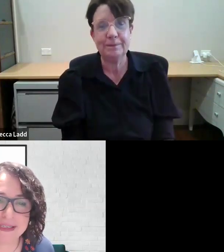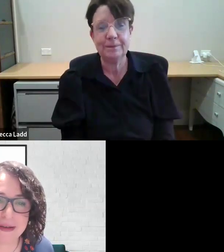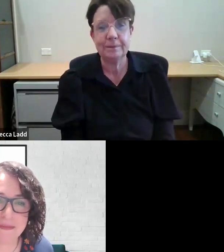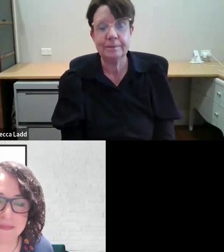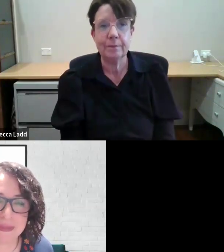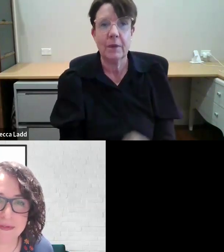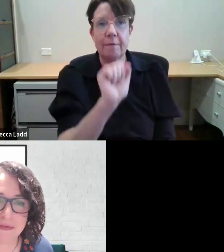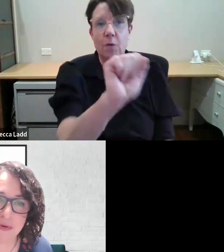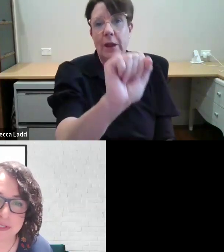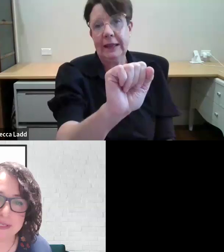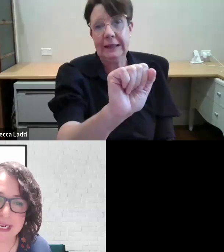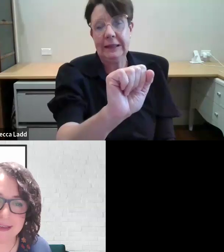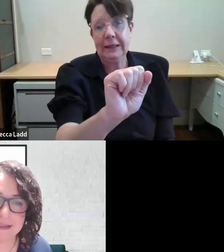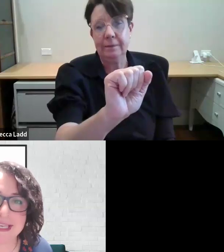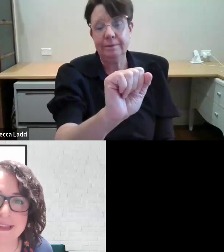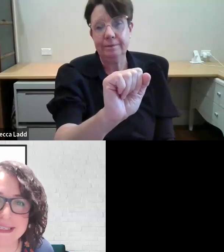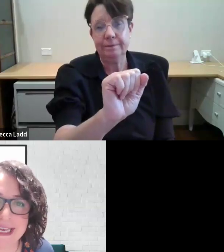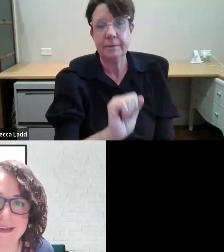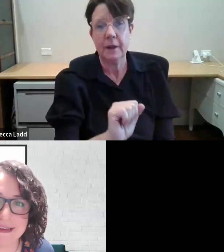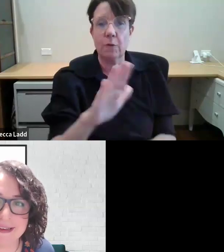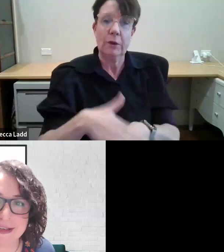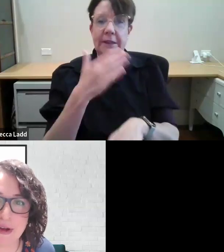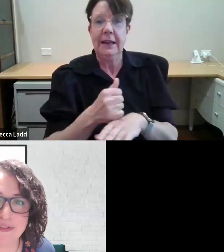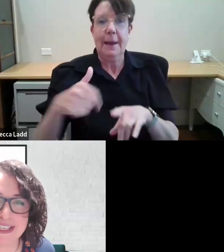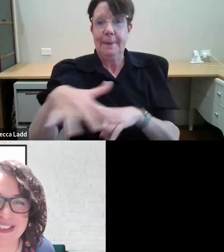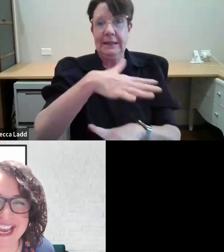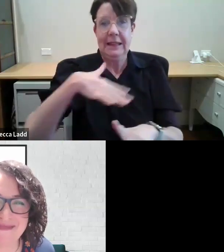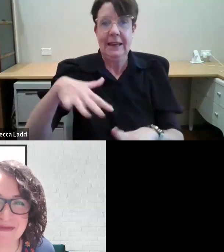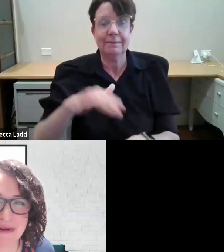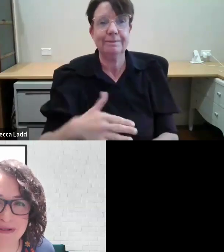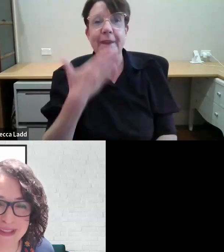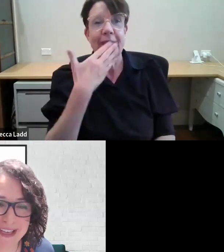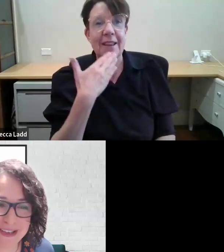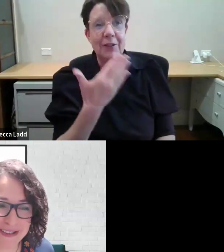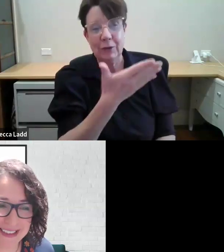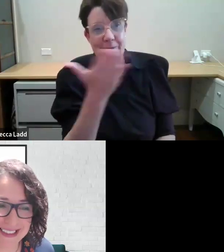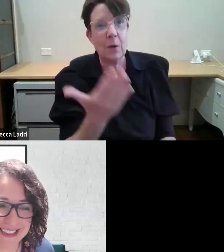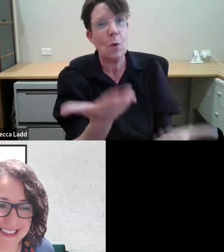Good morning everyone and hello from the land of the Whadjuk Noongar people here in beautiful